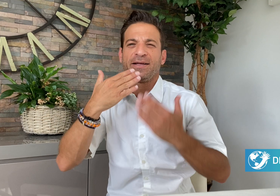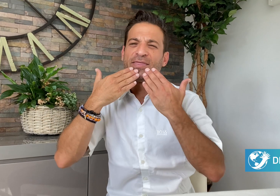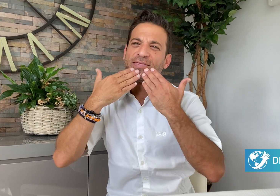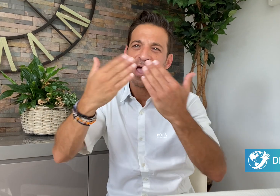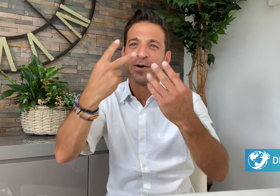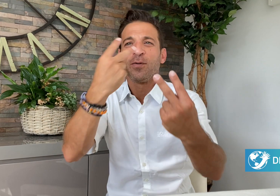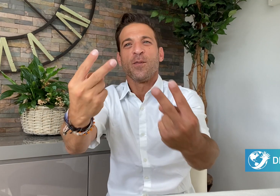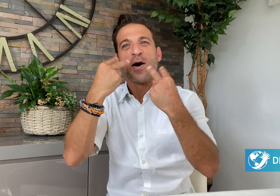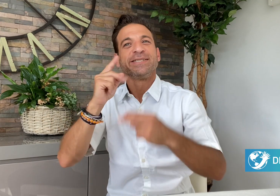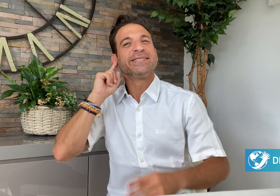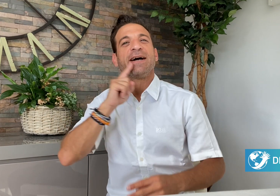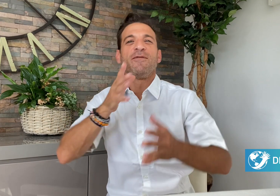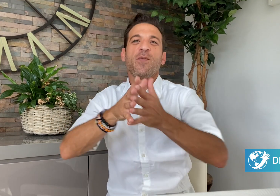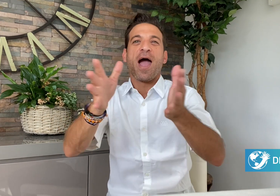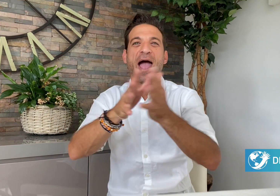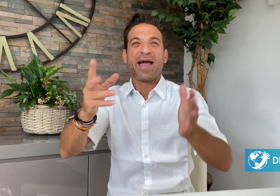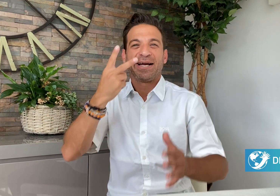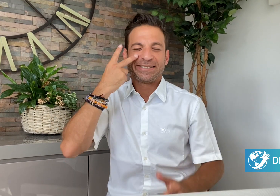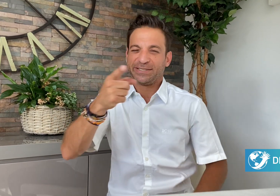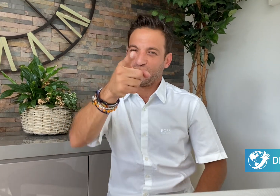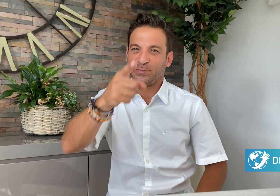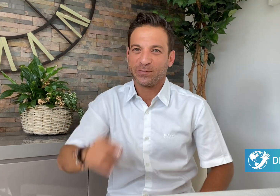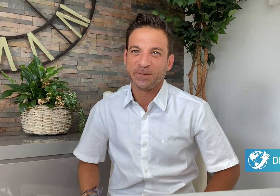Thank you for watching DeafWire! See you!